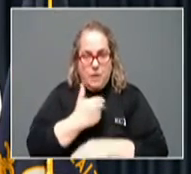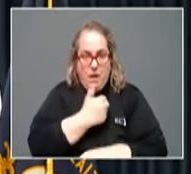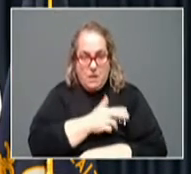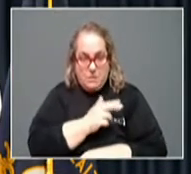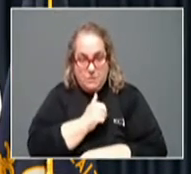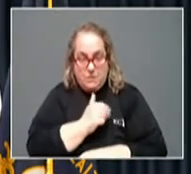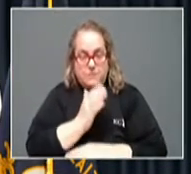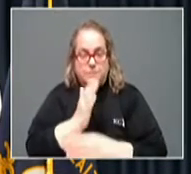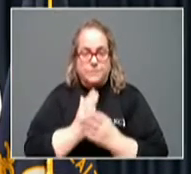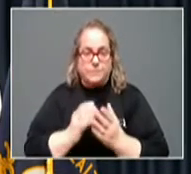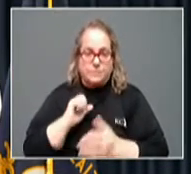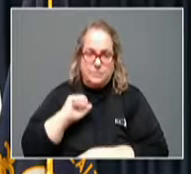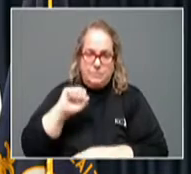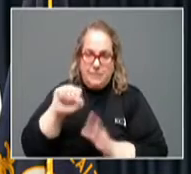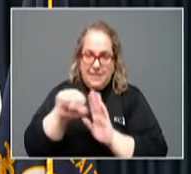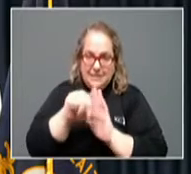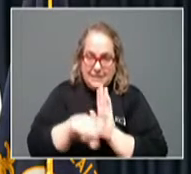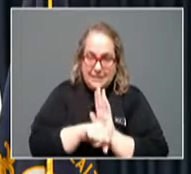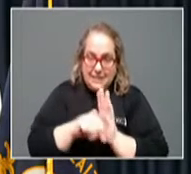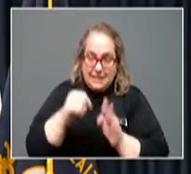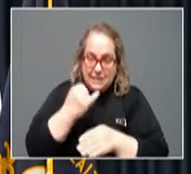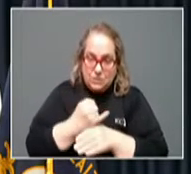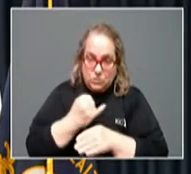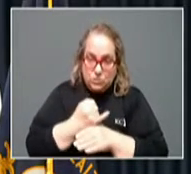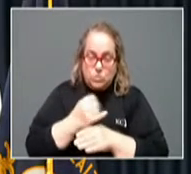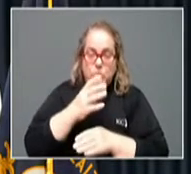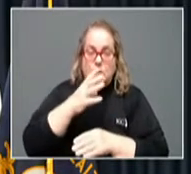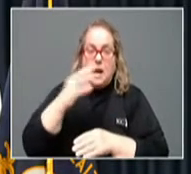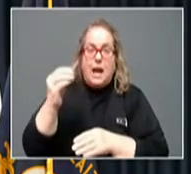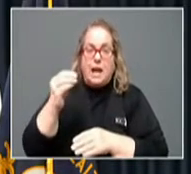institutions um and and a couple at